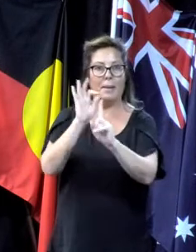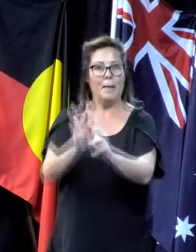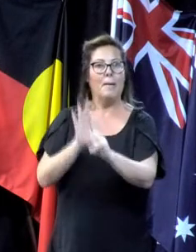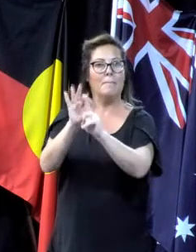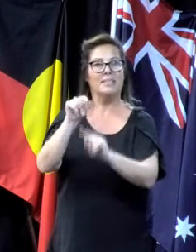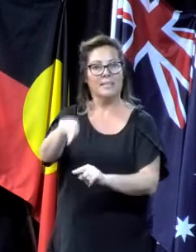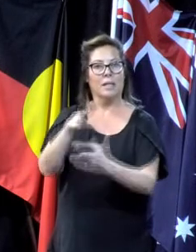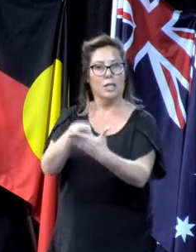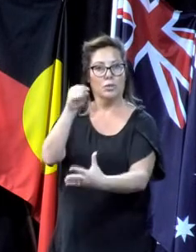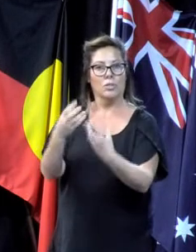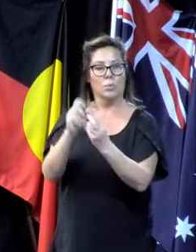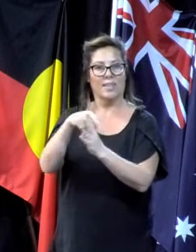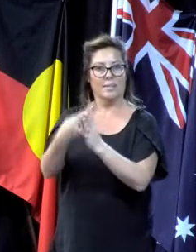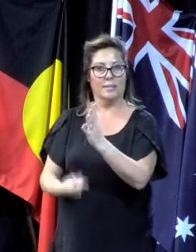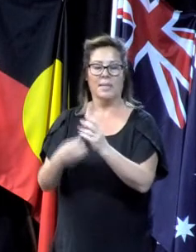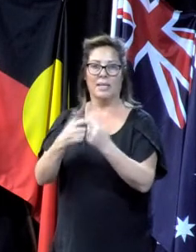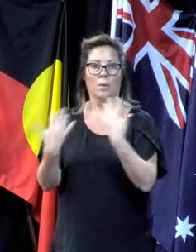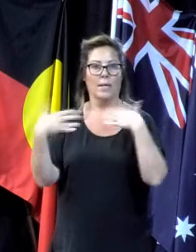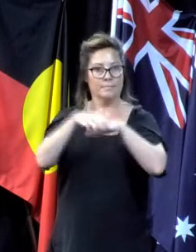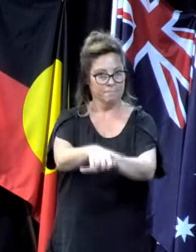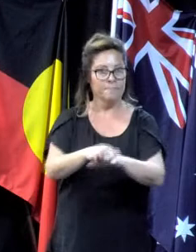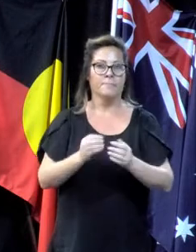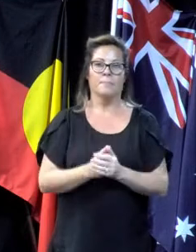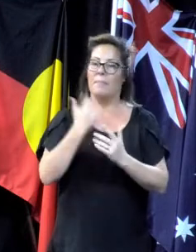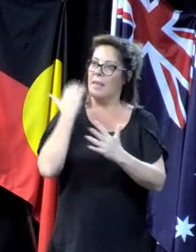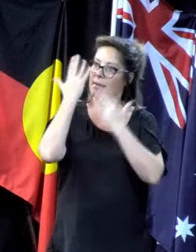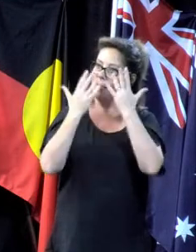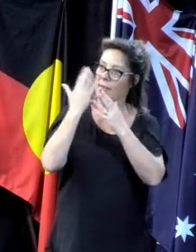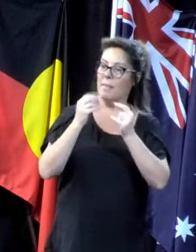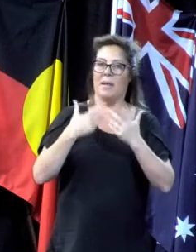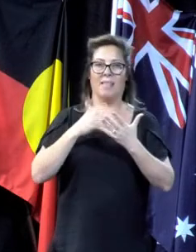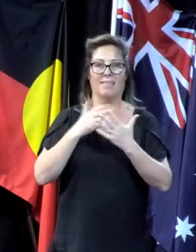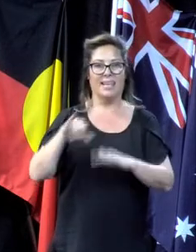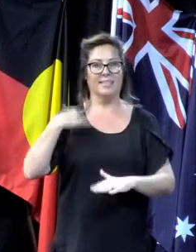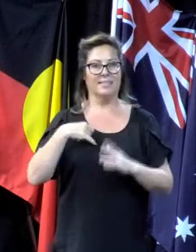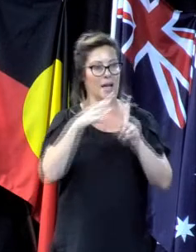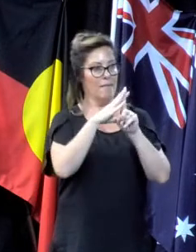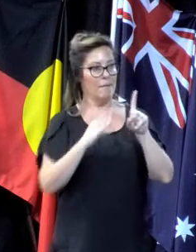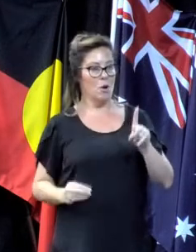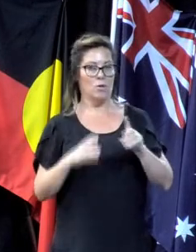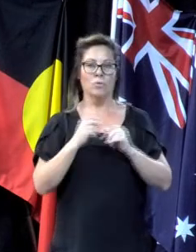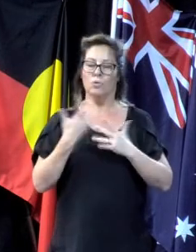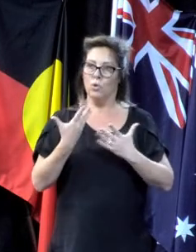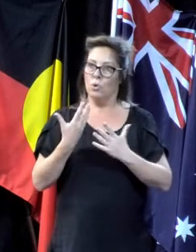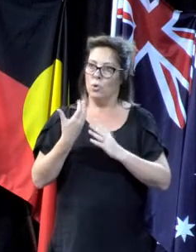Consideration of the staffing allocative model is required to resource co-teaching and the associated co-planning,